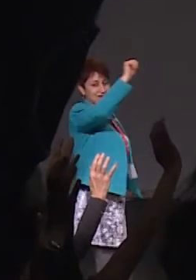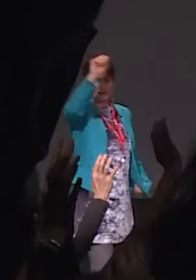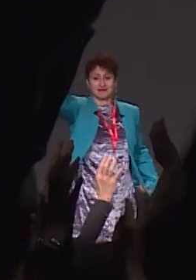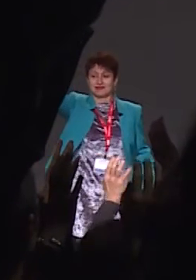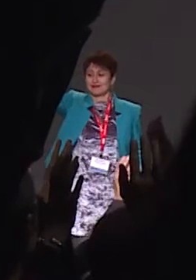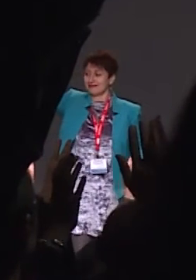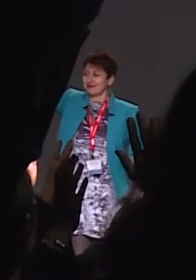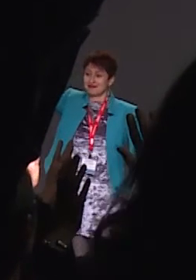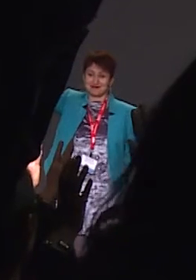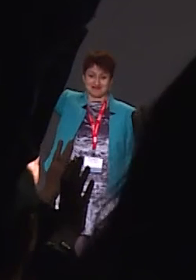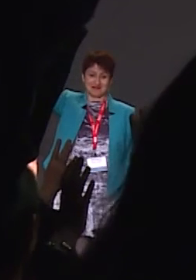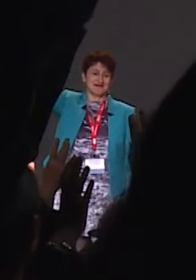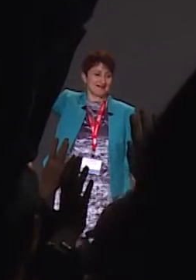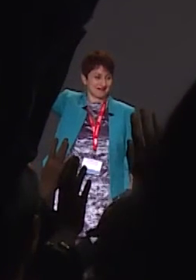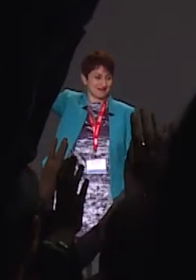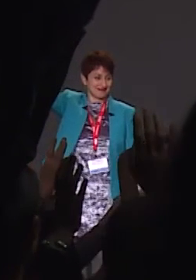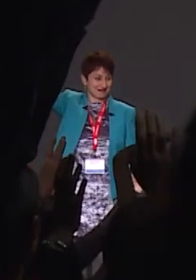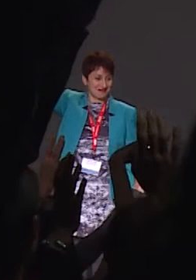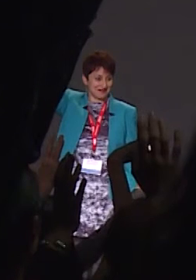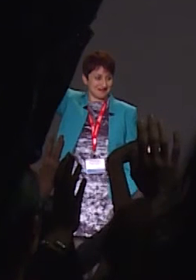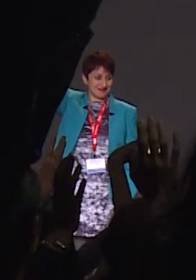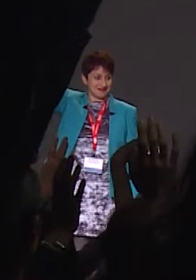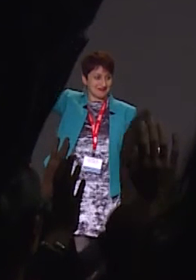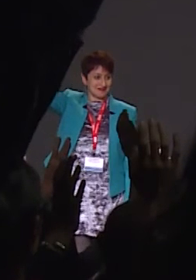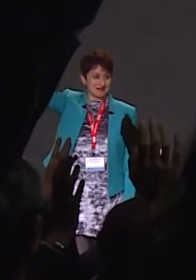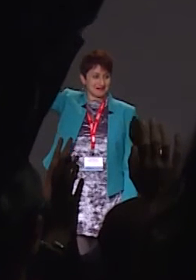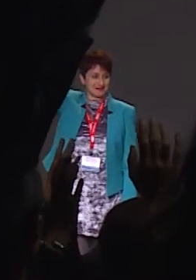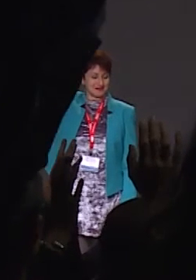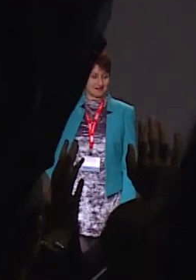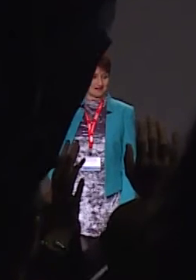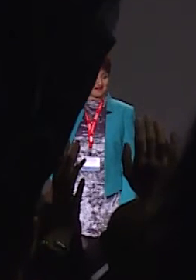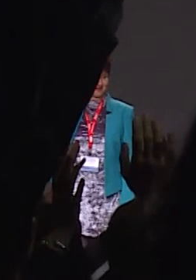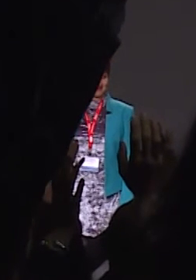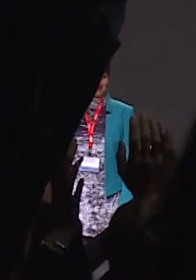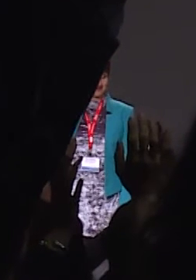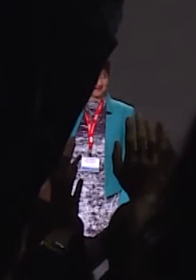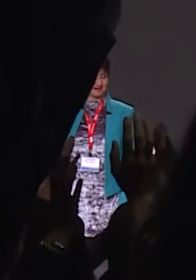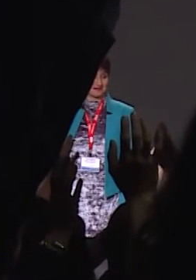sun is shining so brightly that you start to get a bid of a headache, and you bring